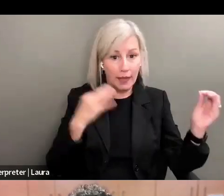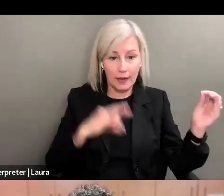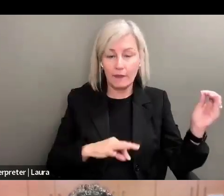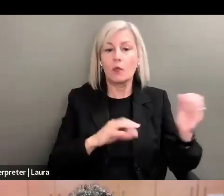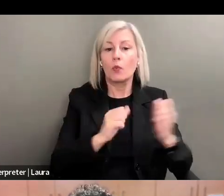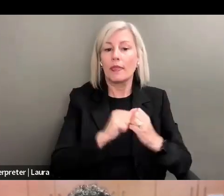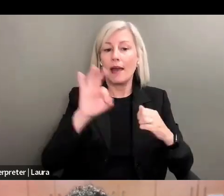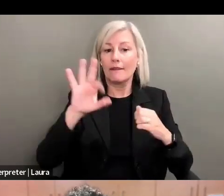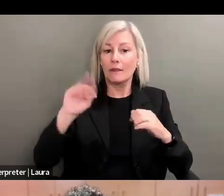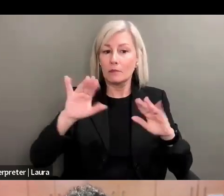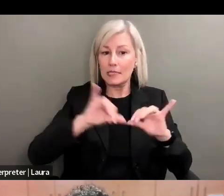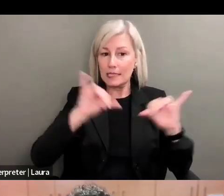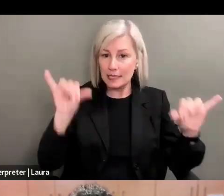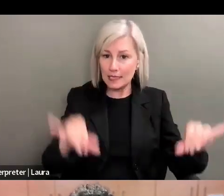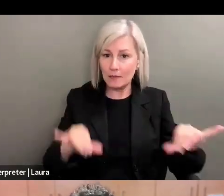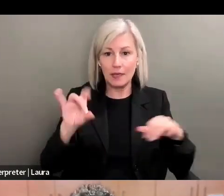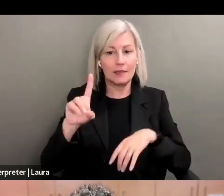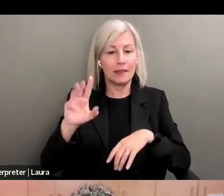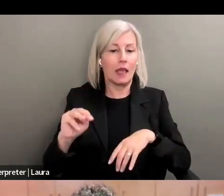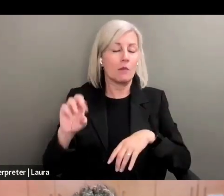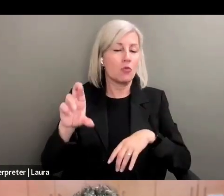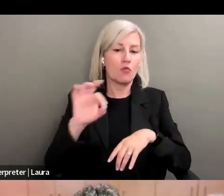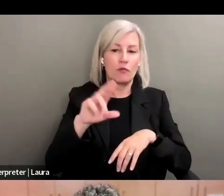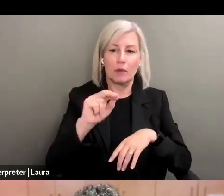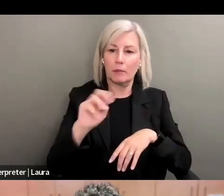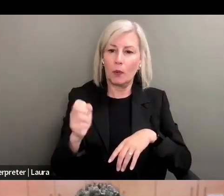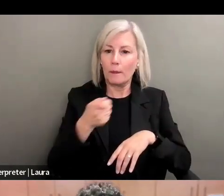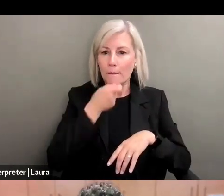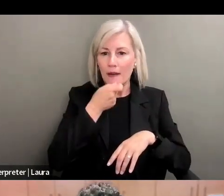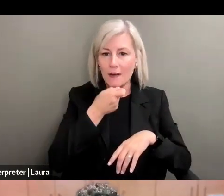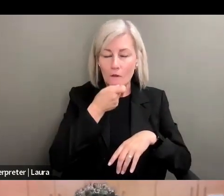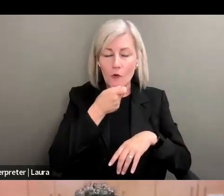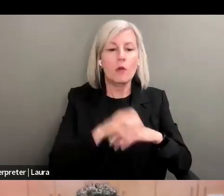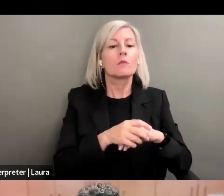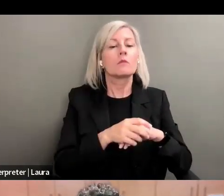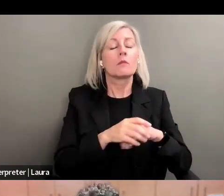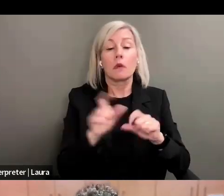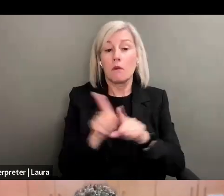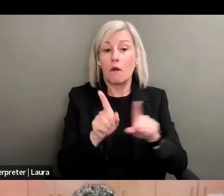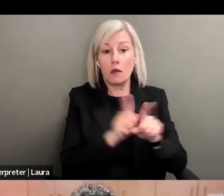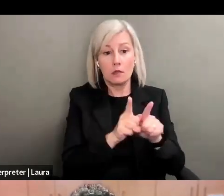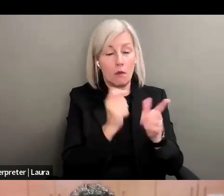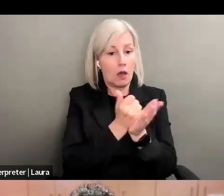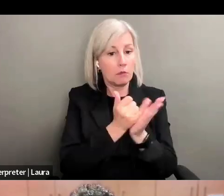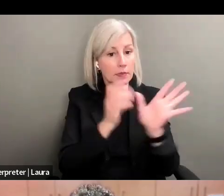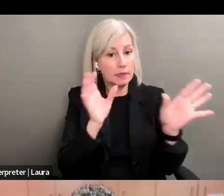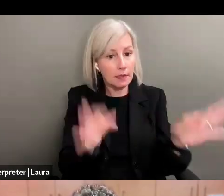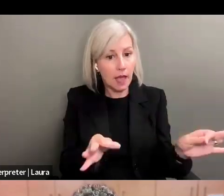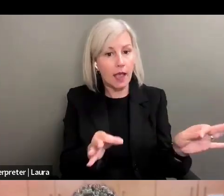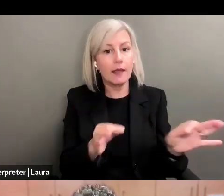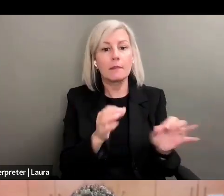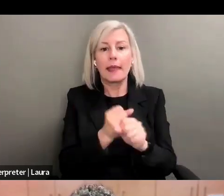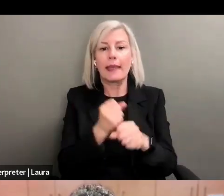FM system, DM system or remote microphone. It can also help in decision making for hearing assisted technology.